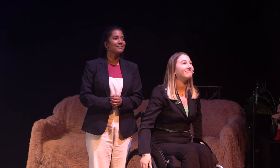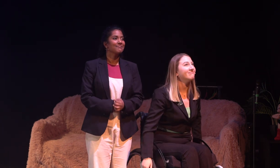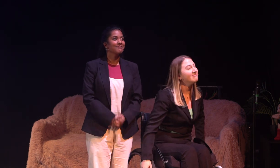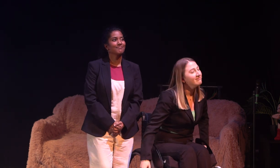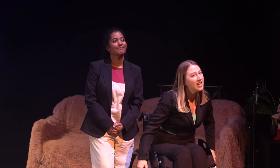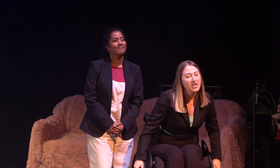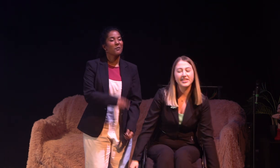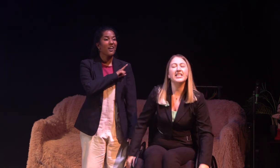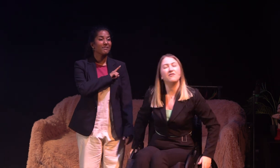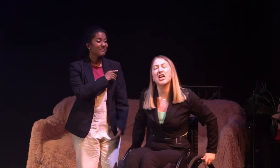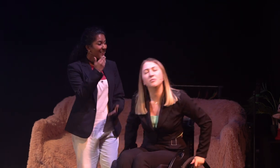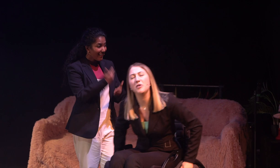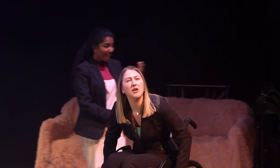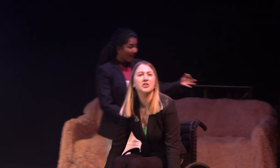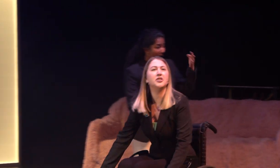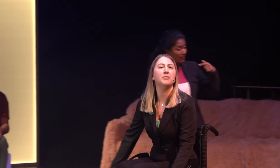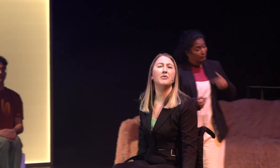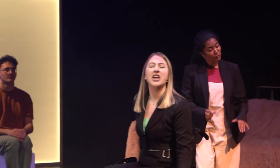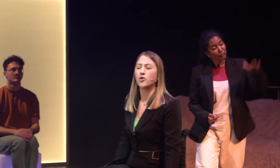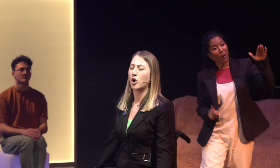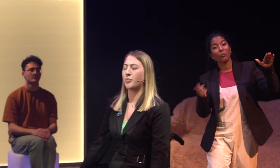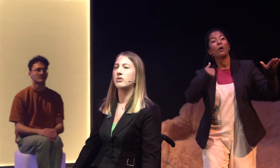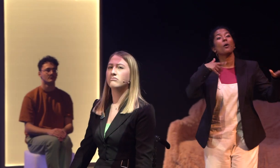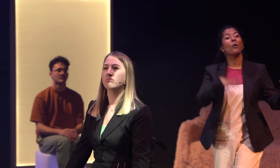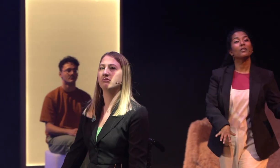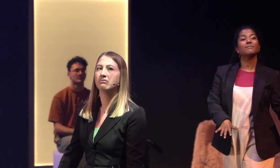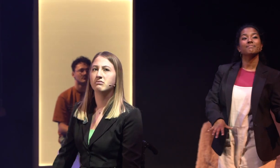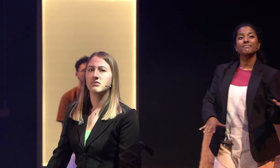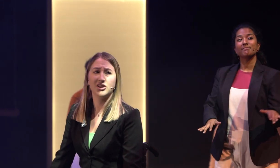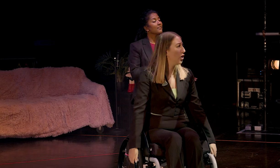though. Cos he never asked me what I wanted to be when I grew up. Asked all